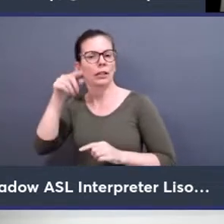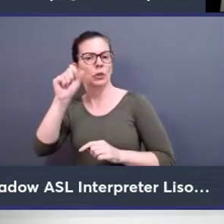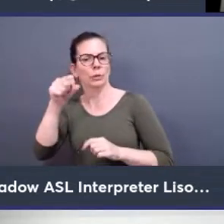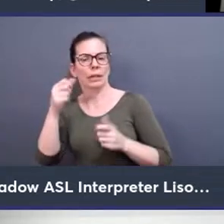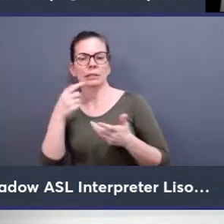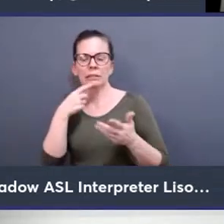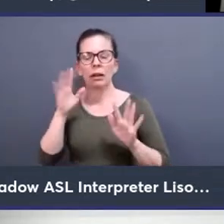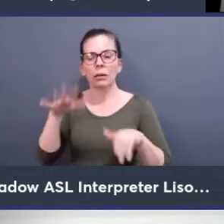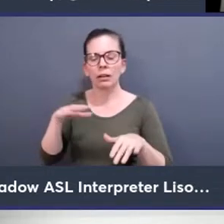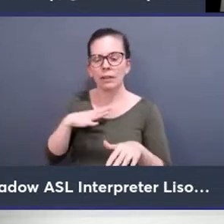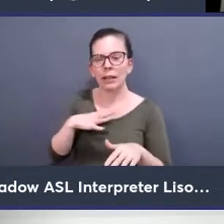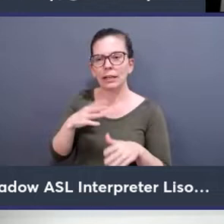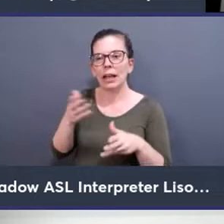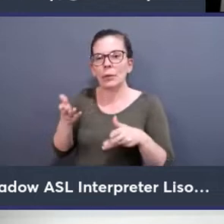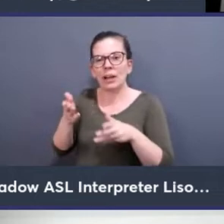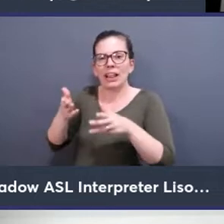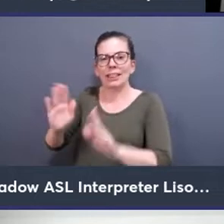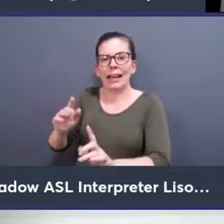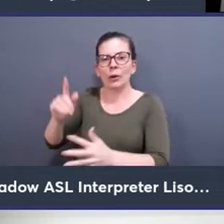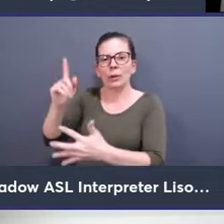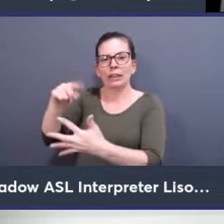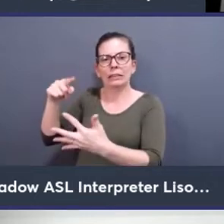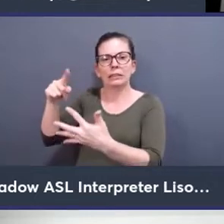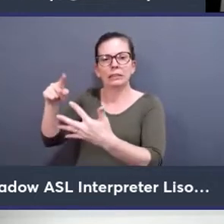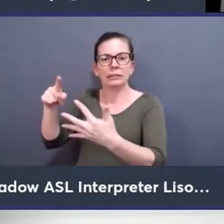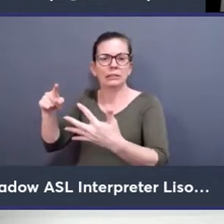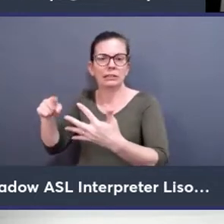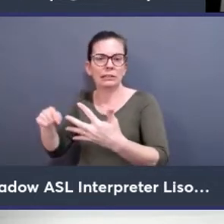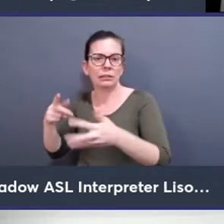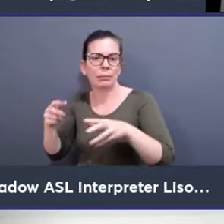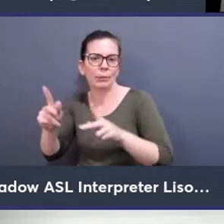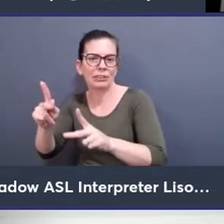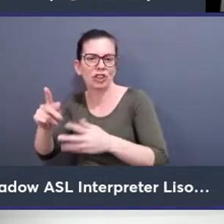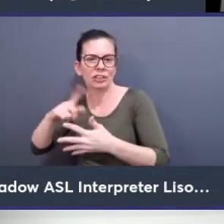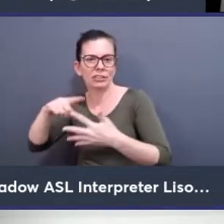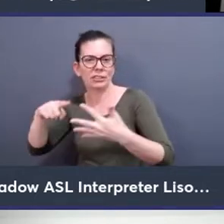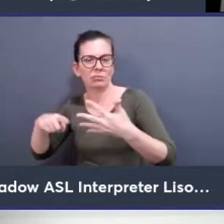I wanna allow these permissions for this specific identity.